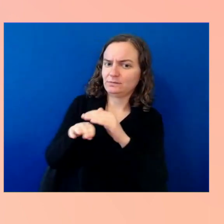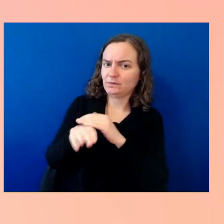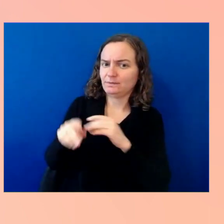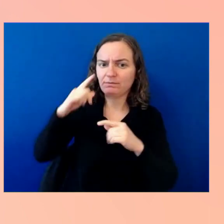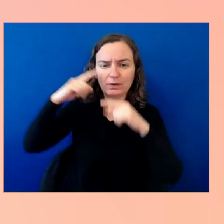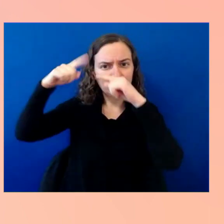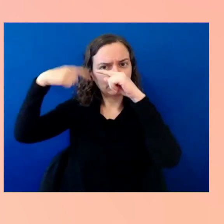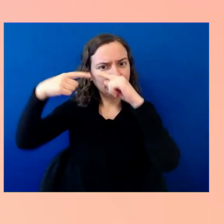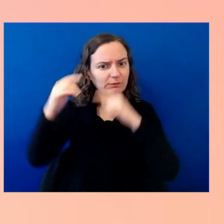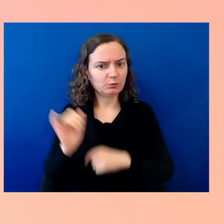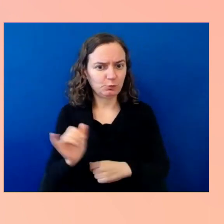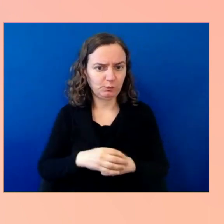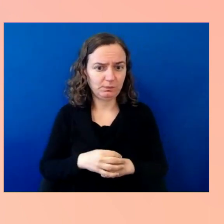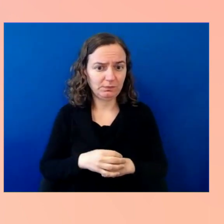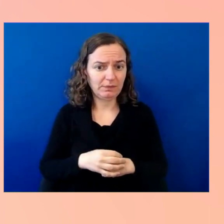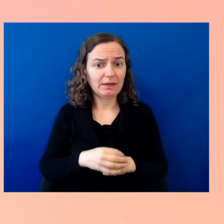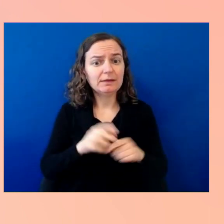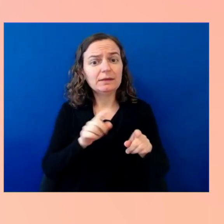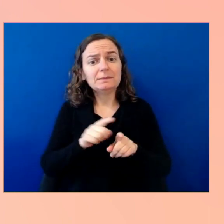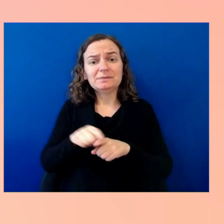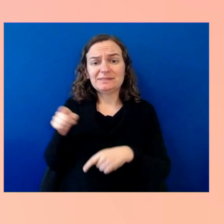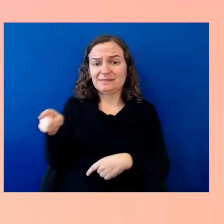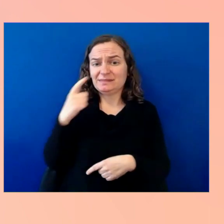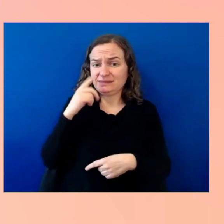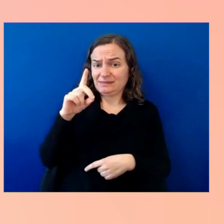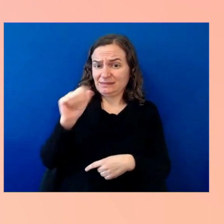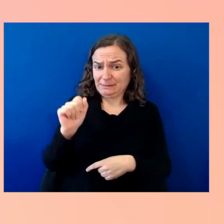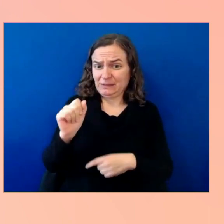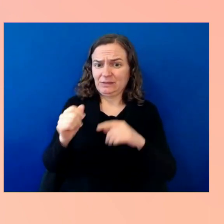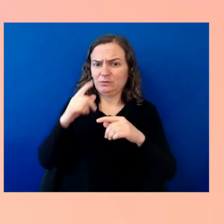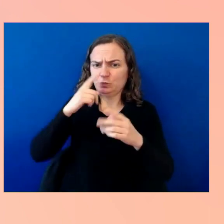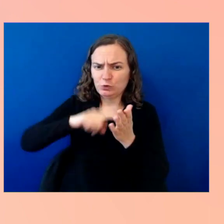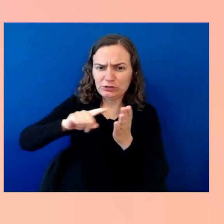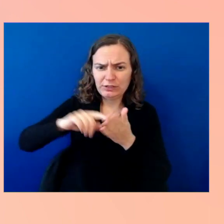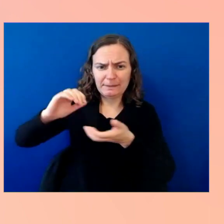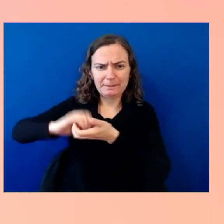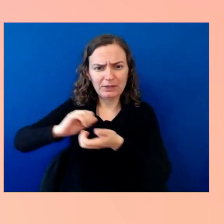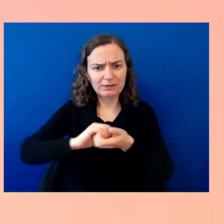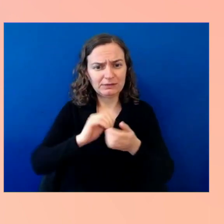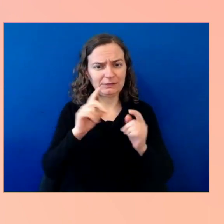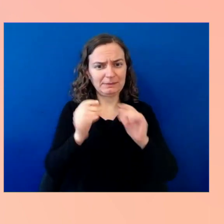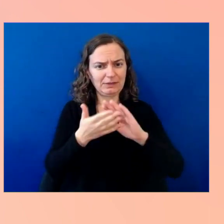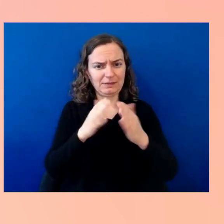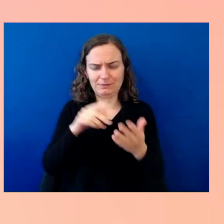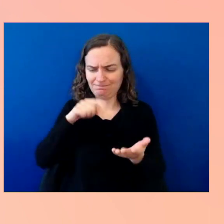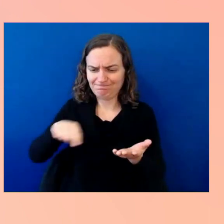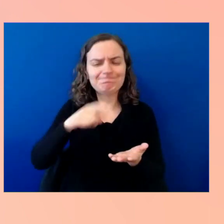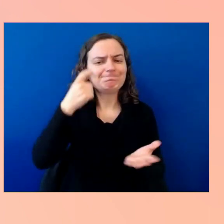the disability community and it's important to identify cognitive load and the type and level of